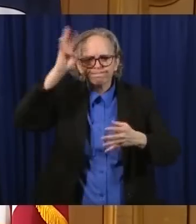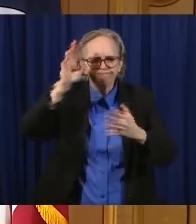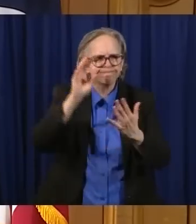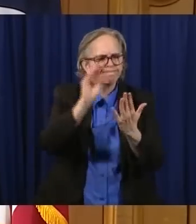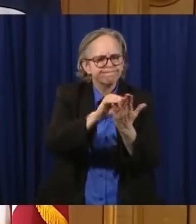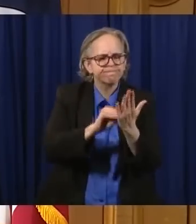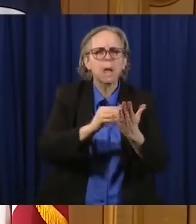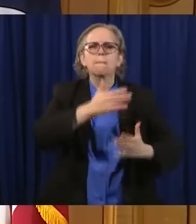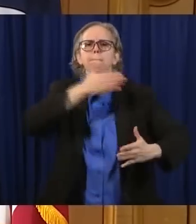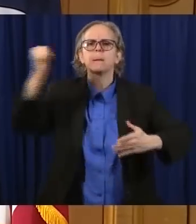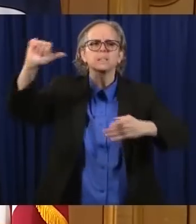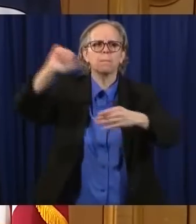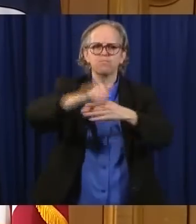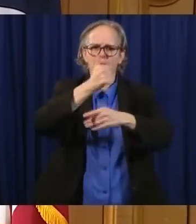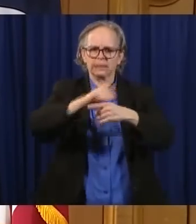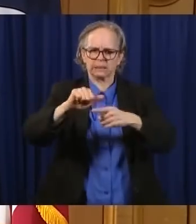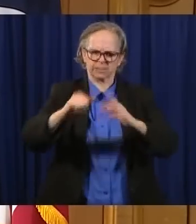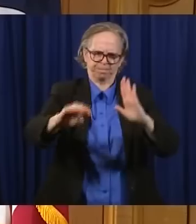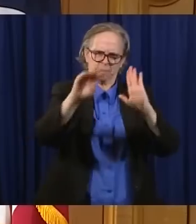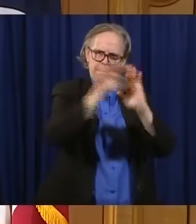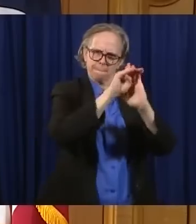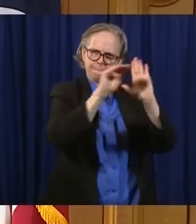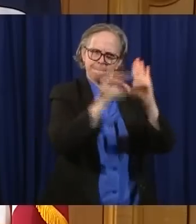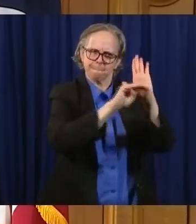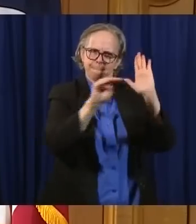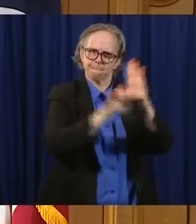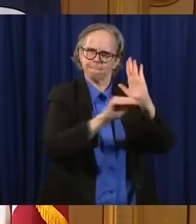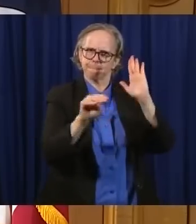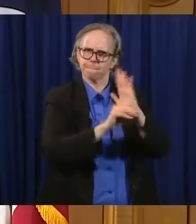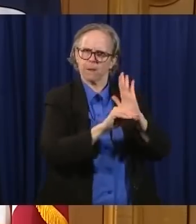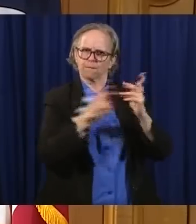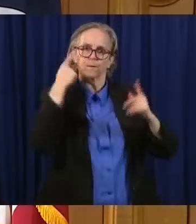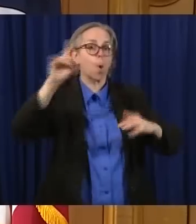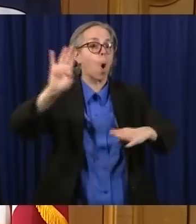OF BUSINESSES AROUND THE STATE. I'M DOING IT AS WELL BUT HE'S